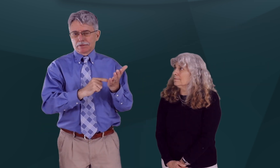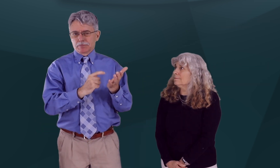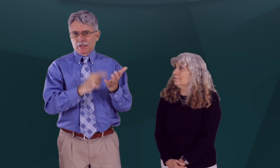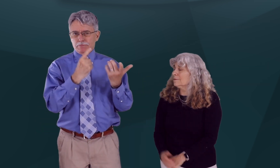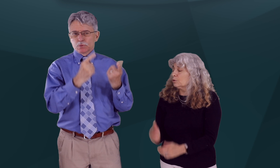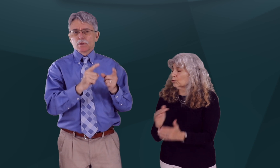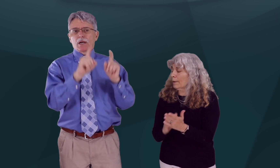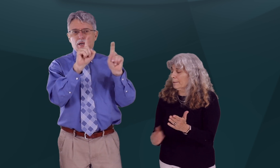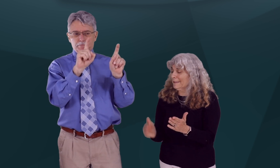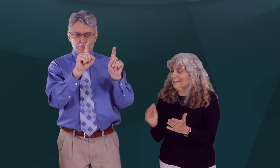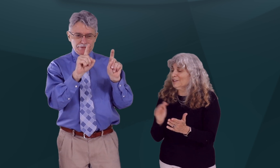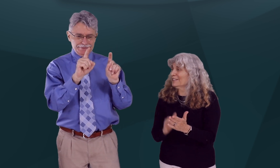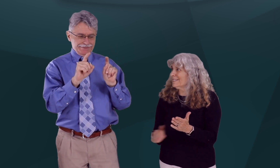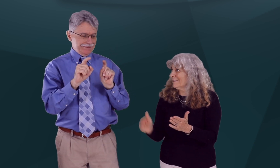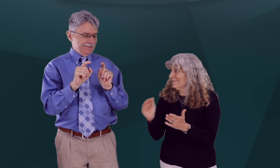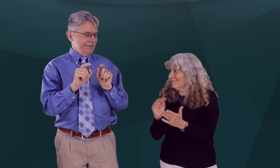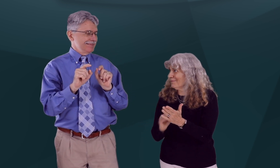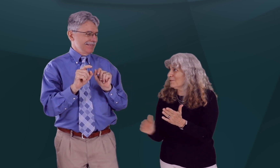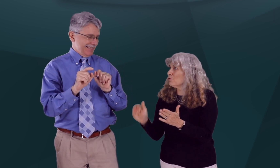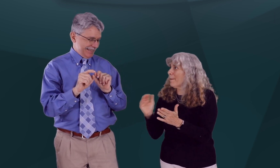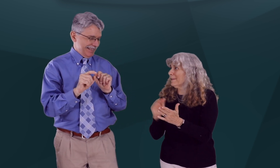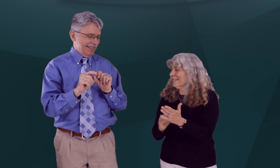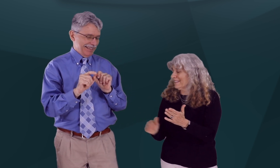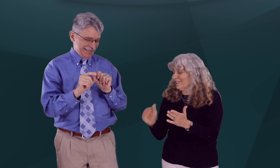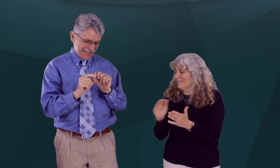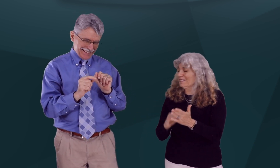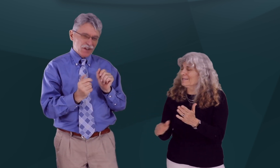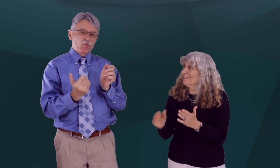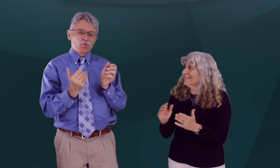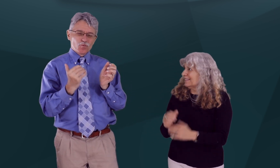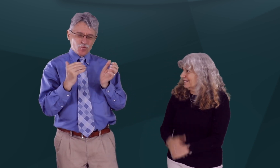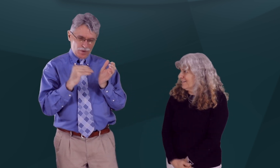Hours and hours, sometimes -- It requires frequent repetition.